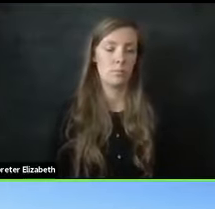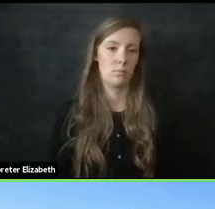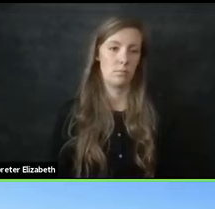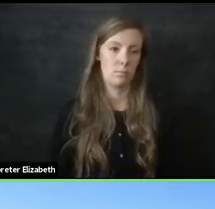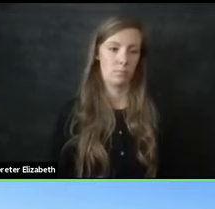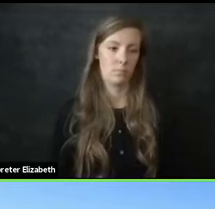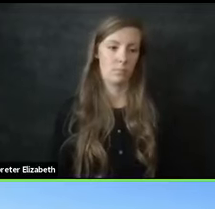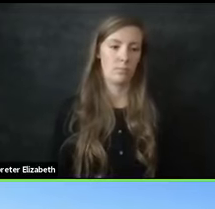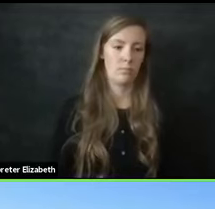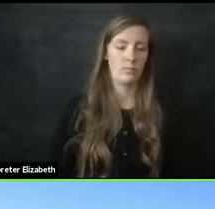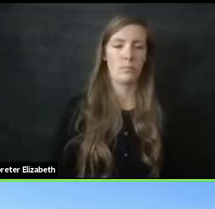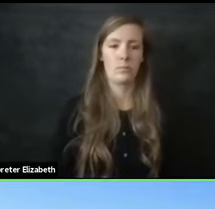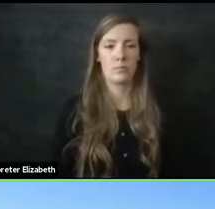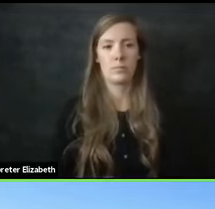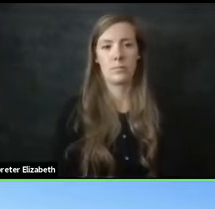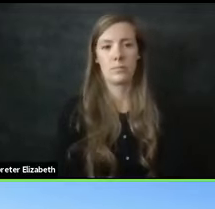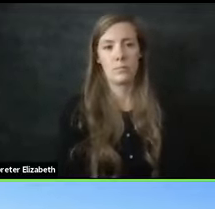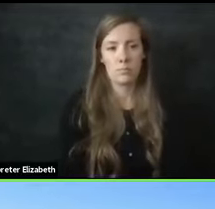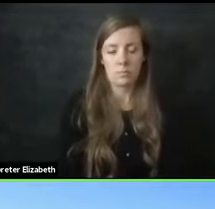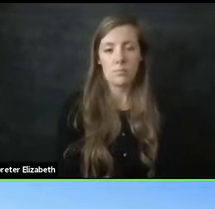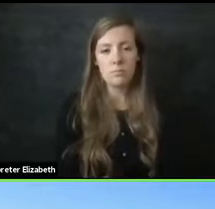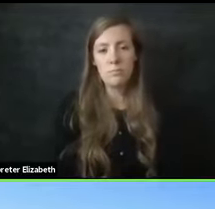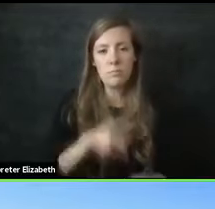So of Coursey, we're waiting for all the data, but the data that was presented to